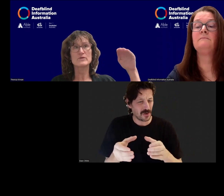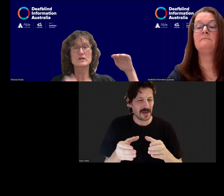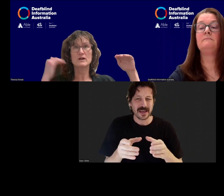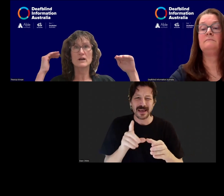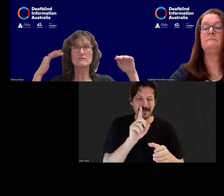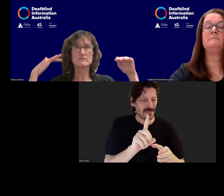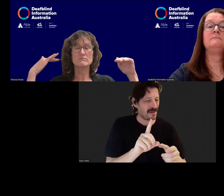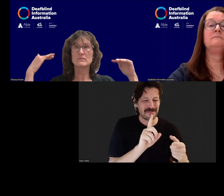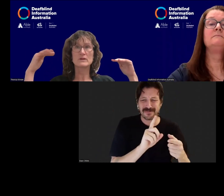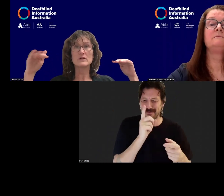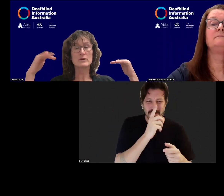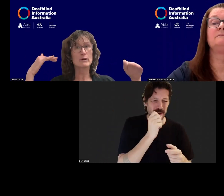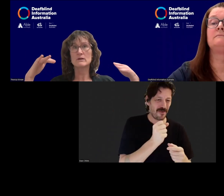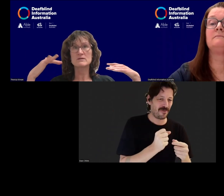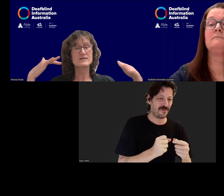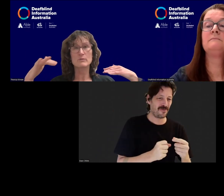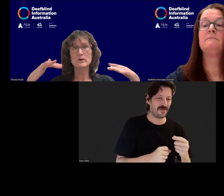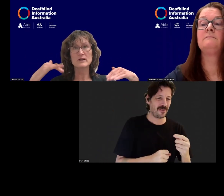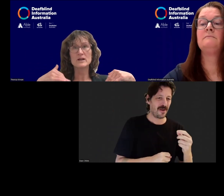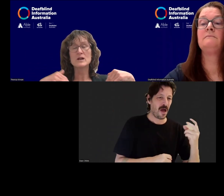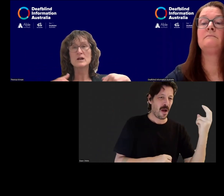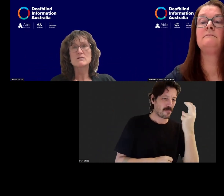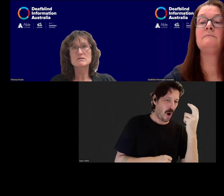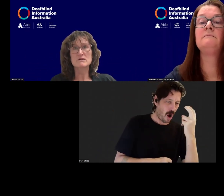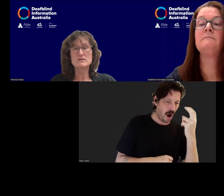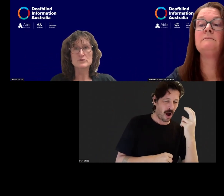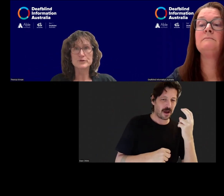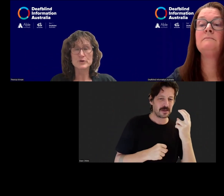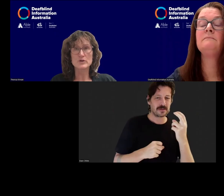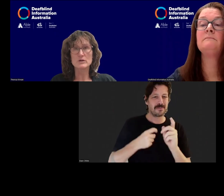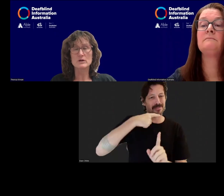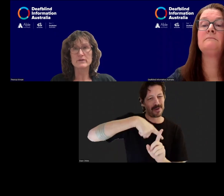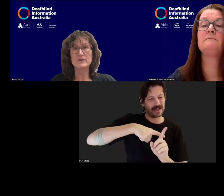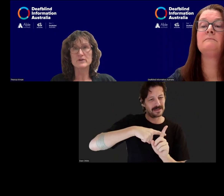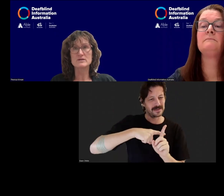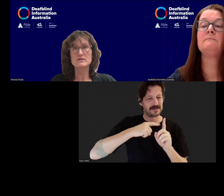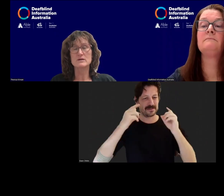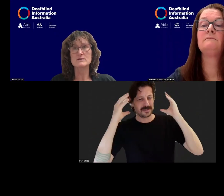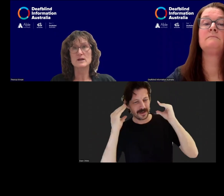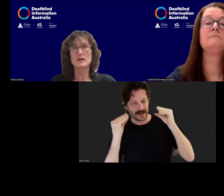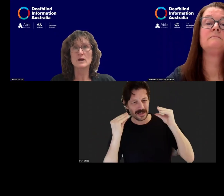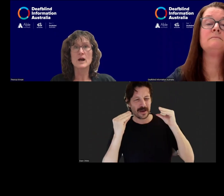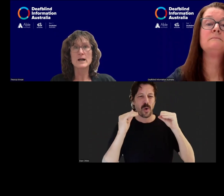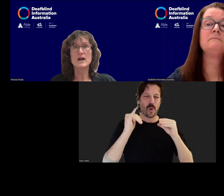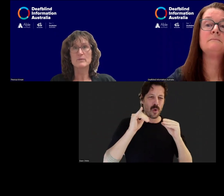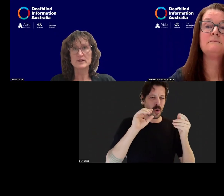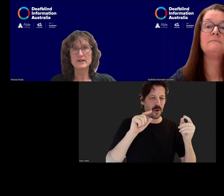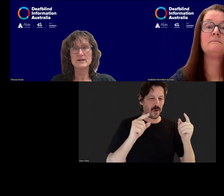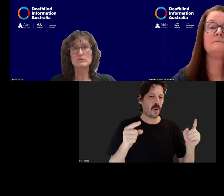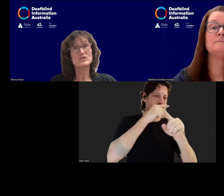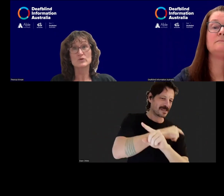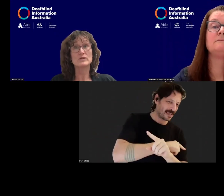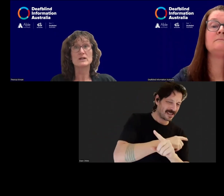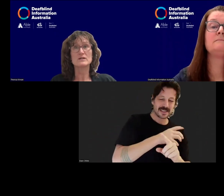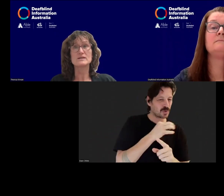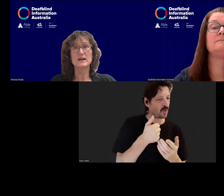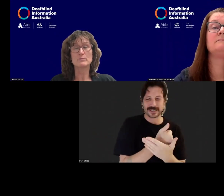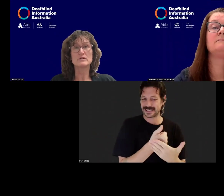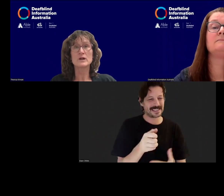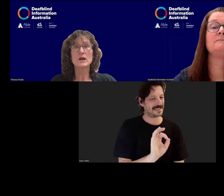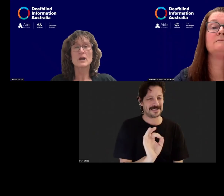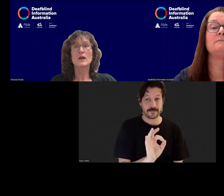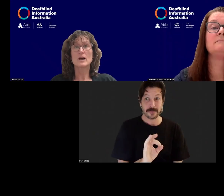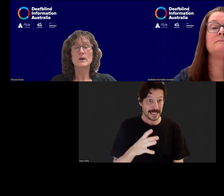vision and hearing separately, so there's still no consistency happening and we do need it to happen.